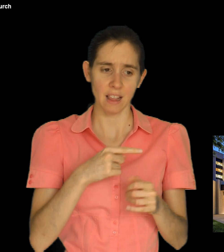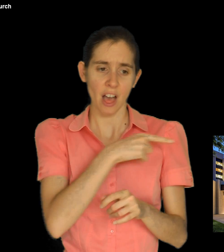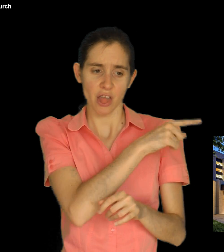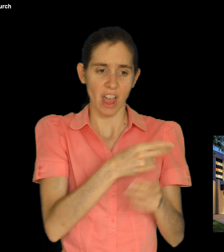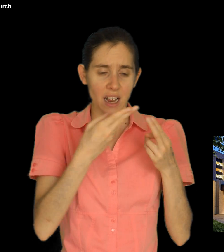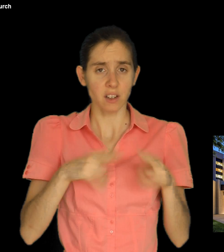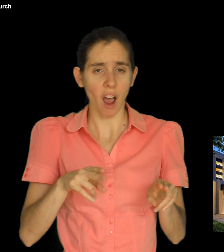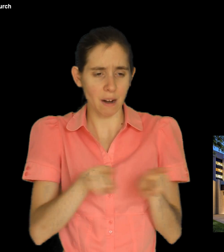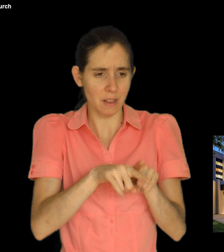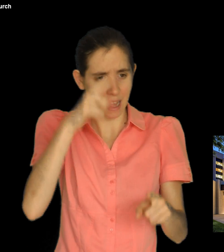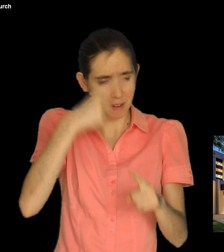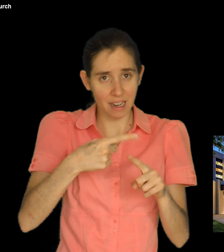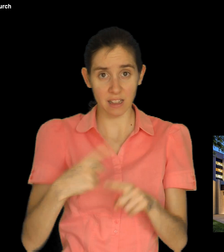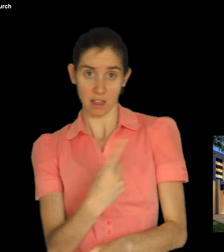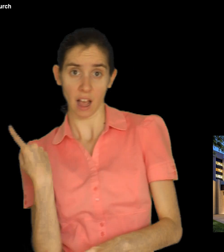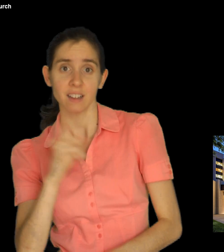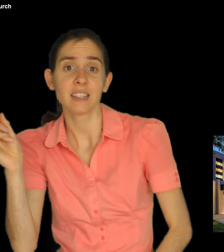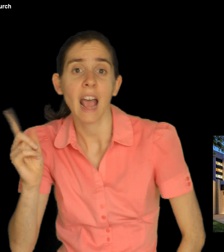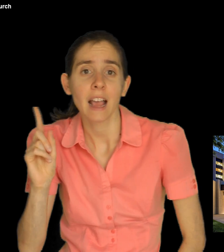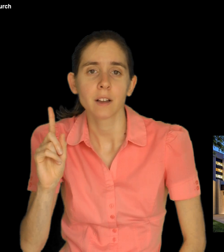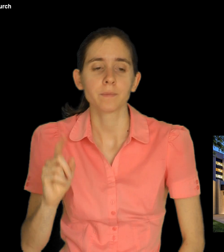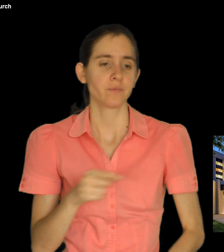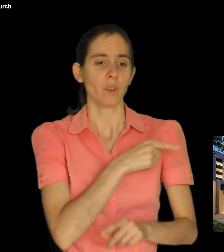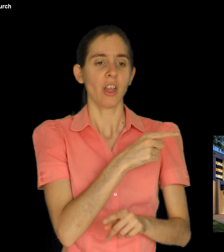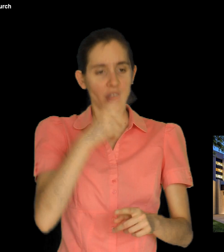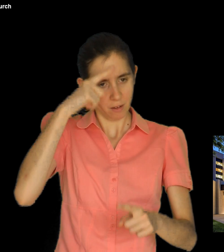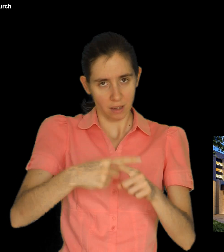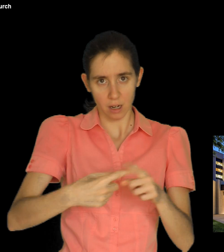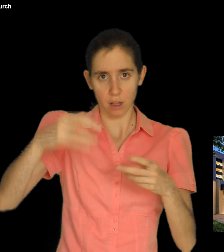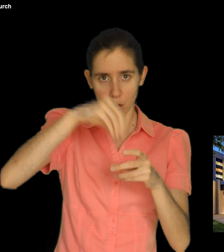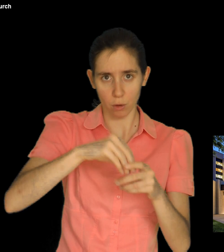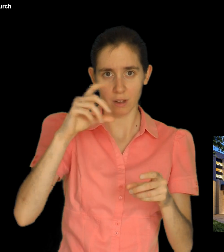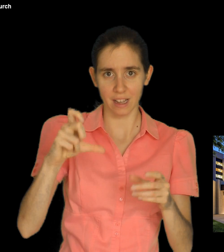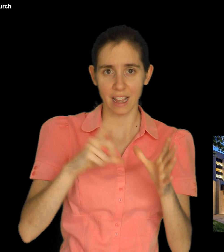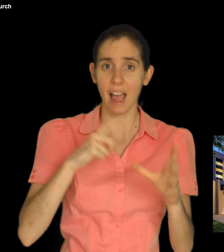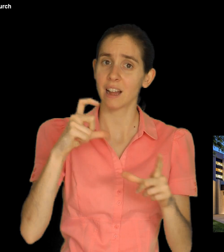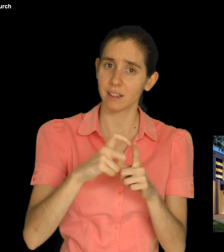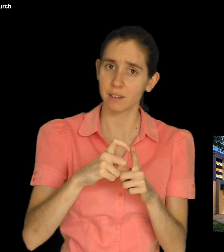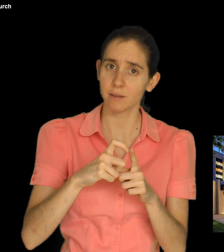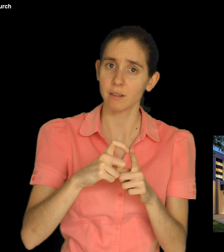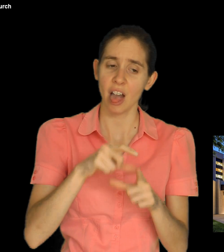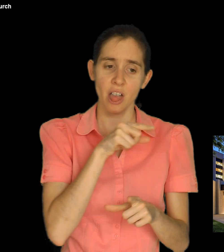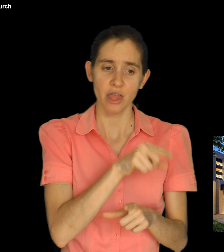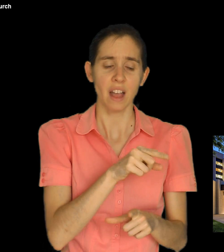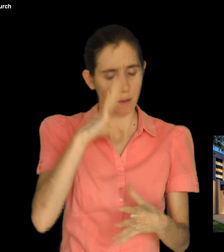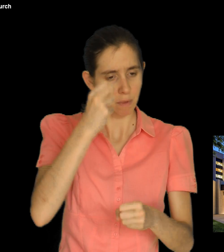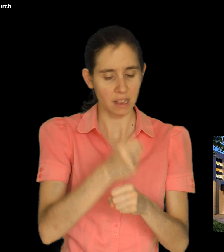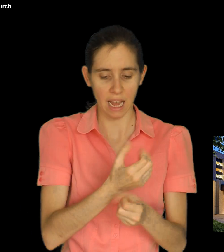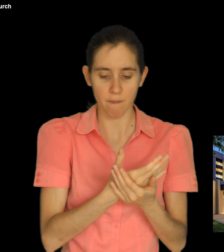currently die from. Those diseases include CAD, which is believed to be the cause of death of the famed